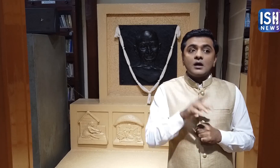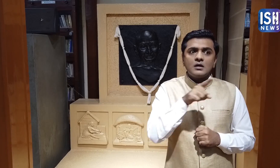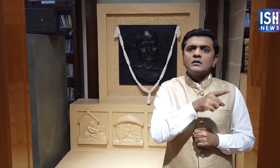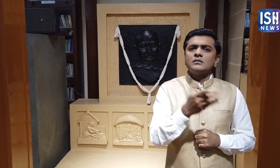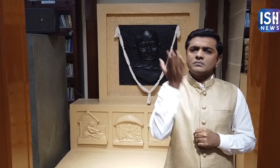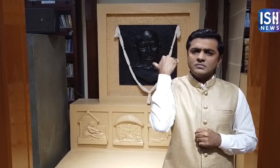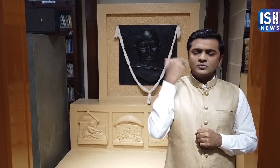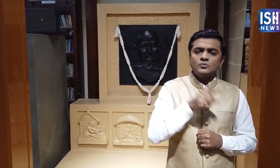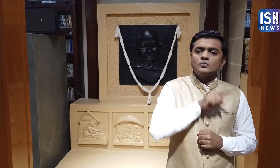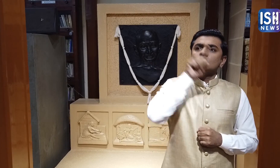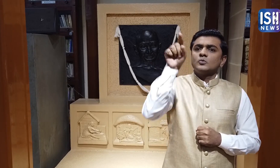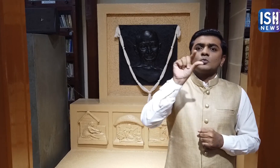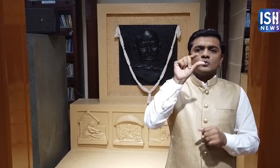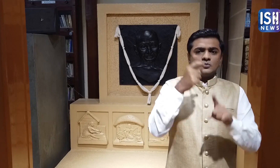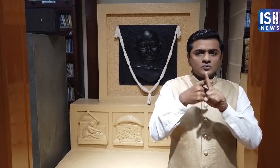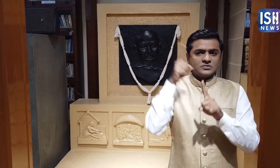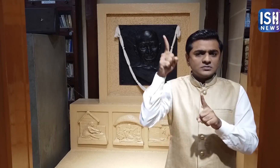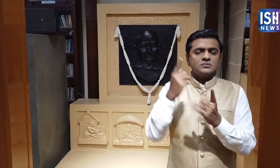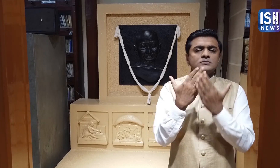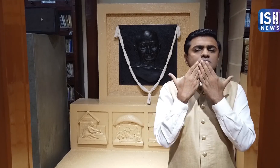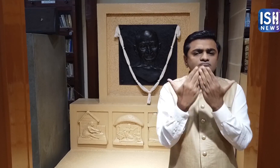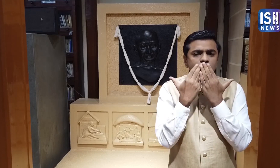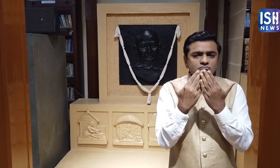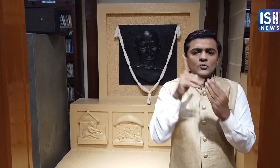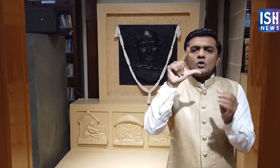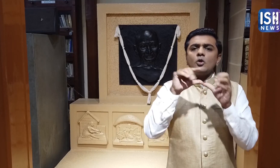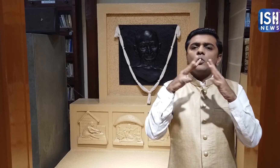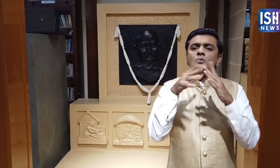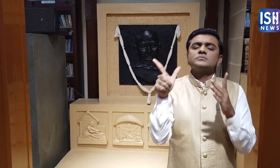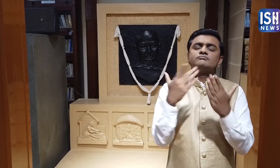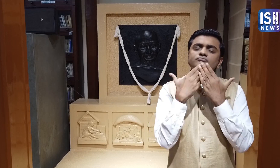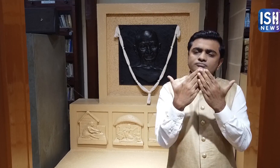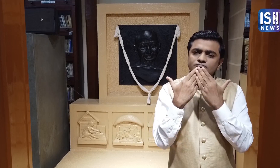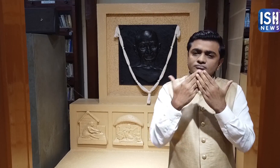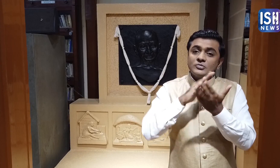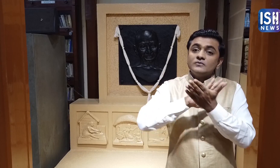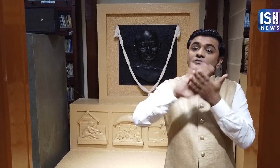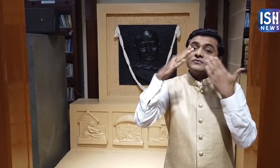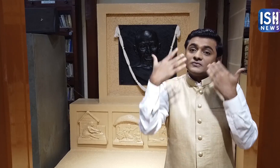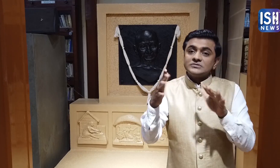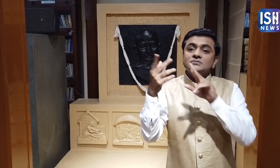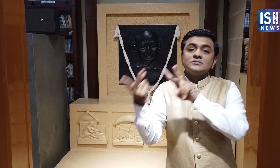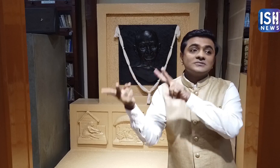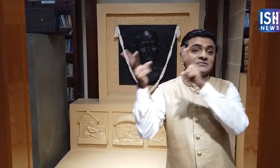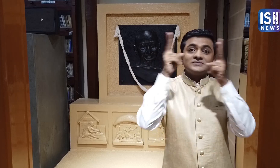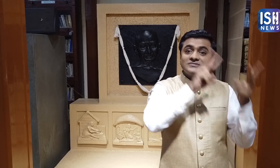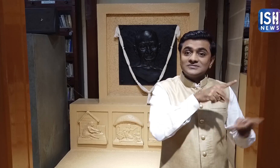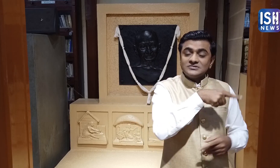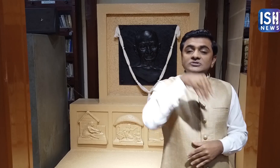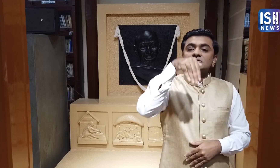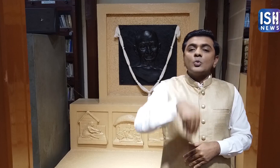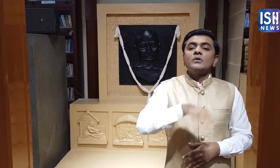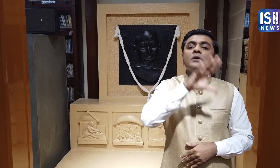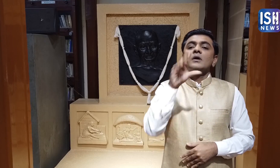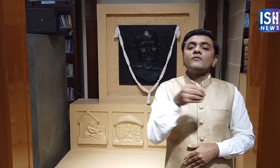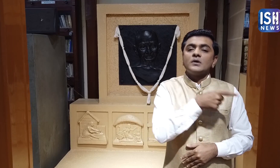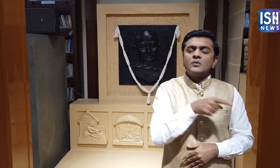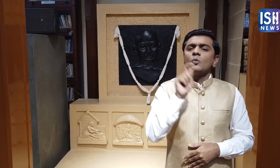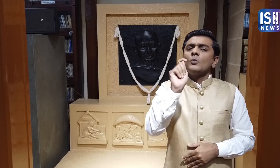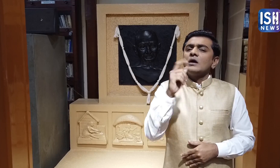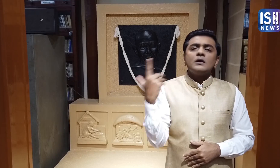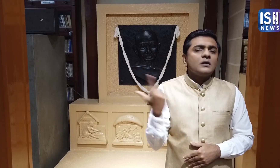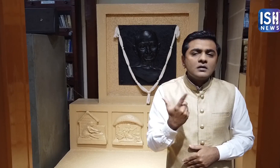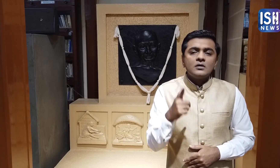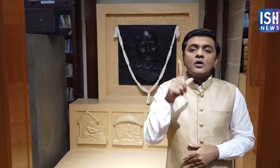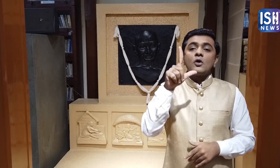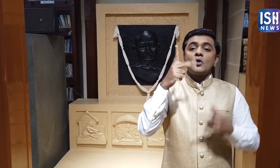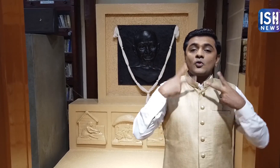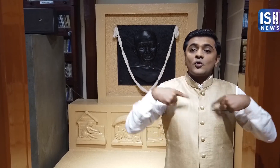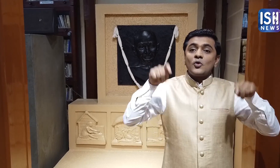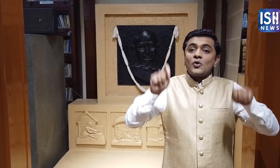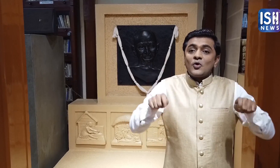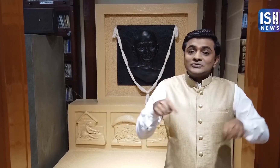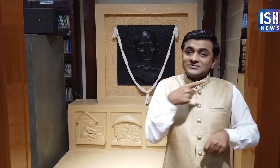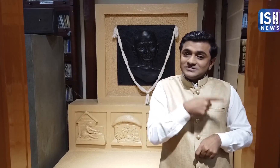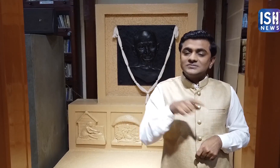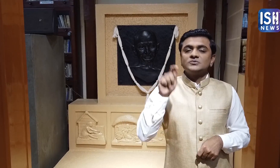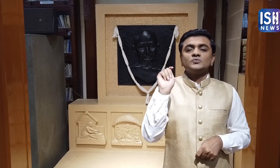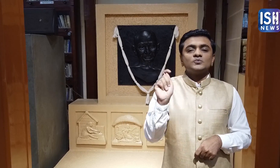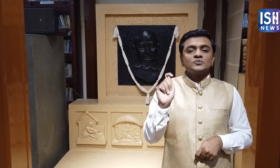He studied law in U.K and then worked as a lawyer in South Africa.